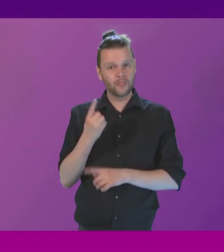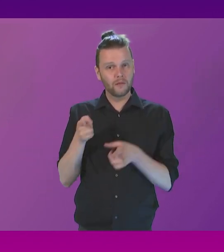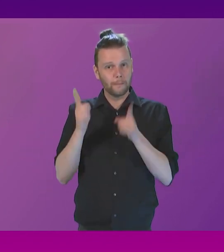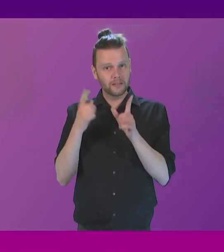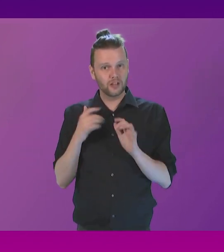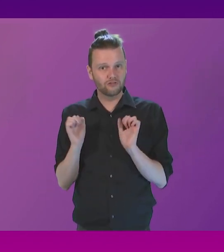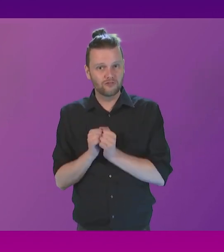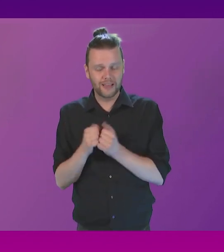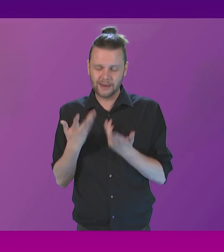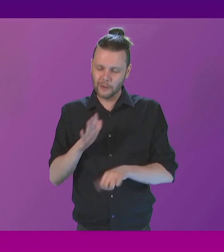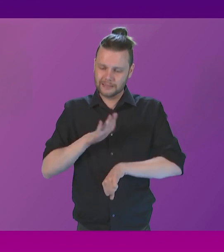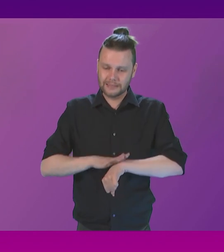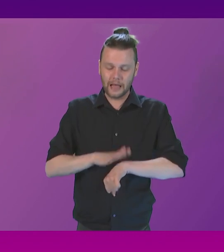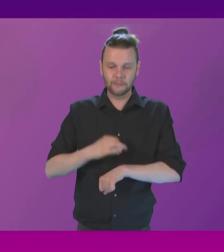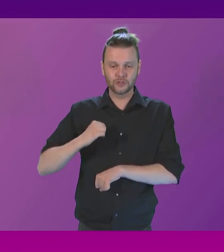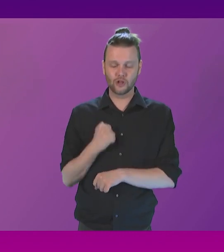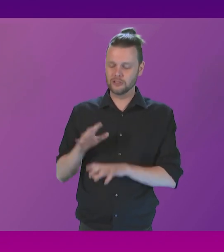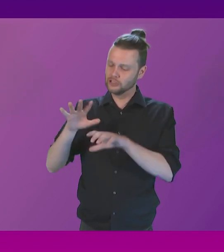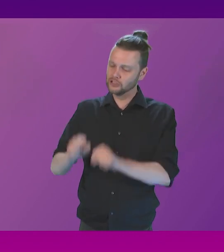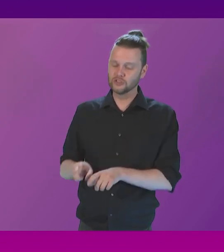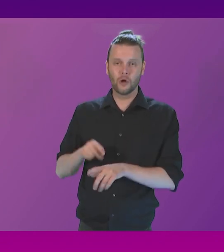that it is now time that Scotland phased out greyhound racing once and for all?